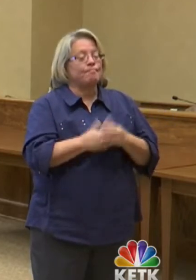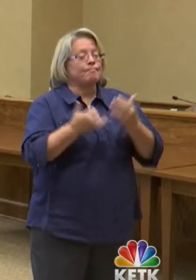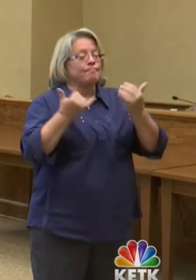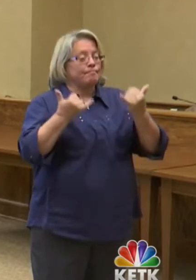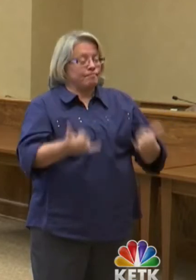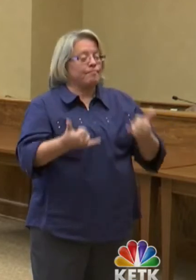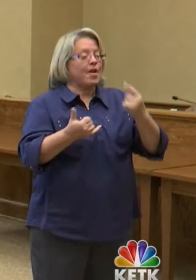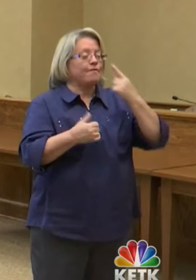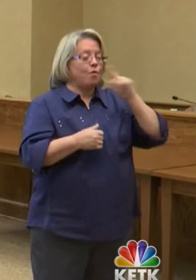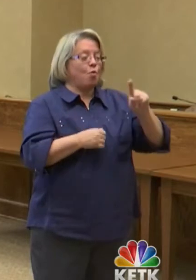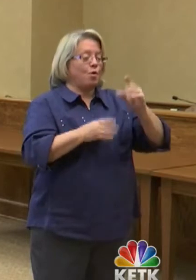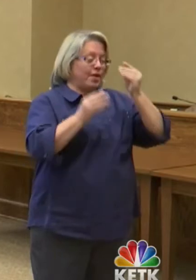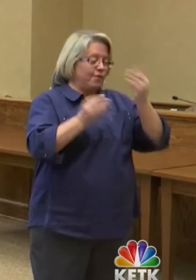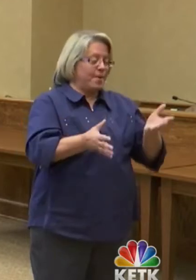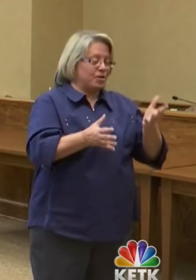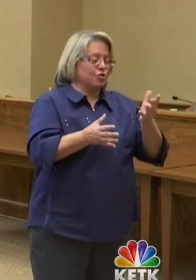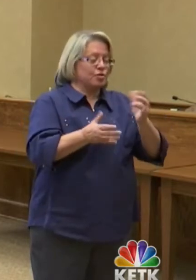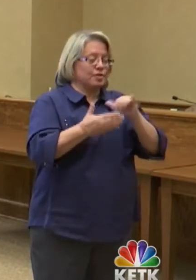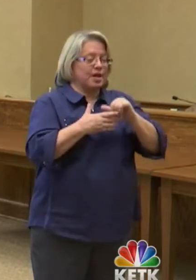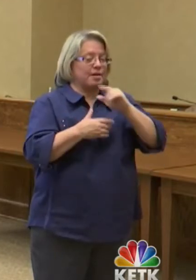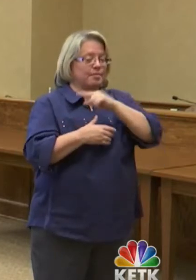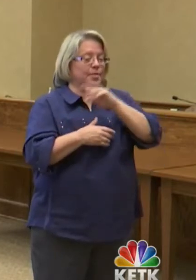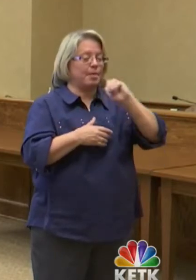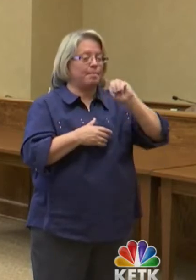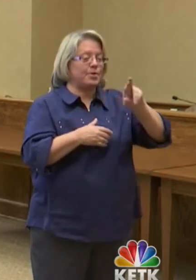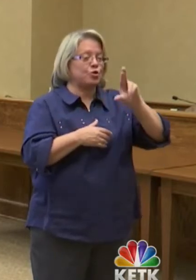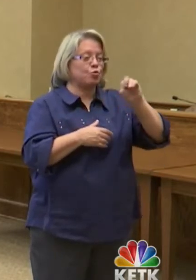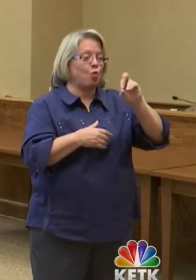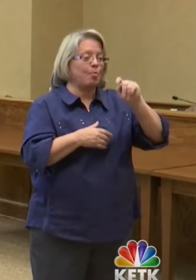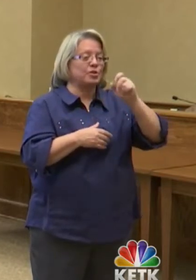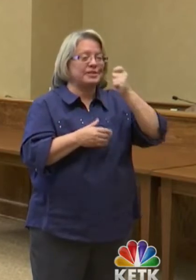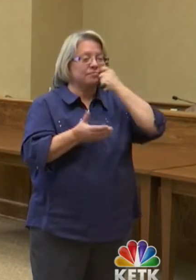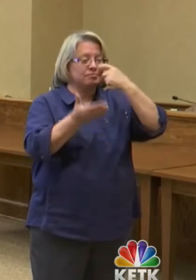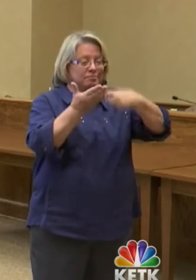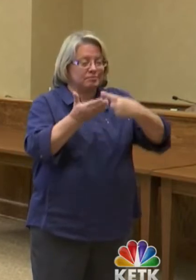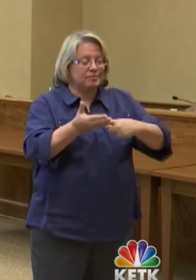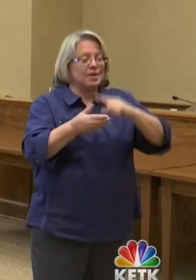DESPITE THESE ADVANCES RESOURCES REMAIN LIMITED FOR